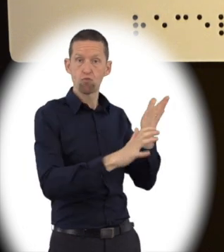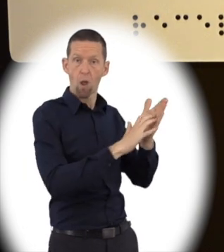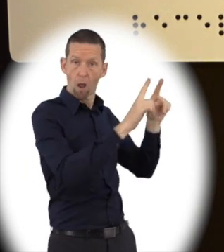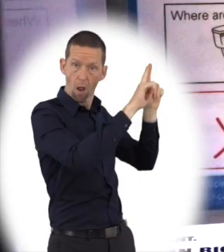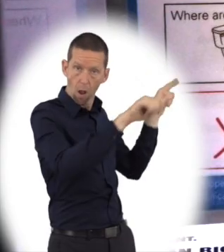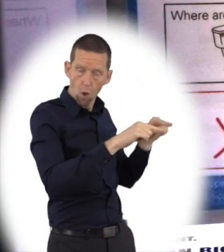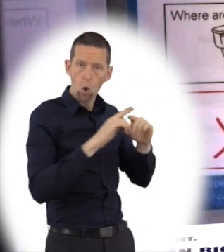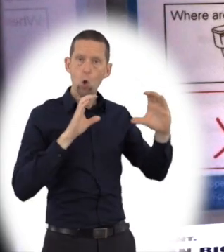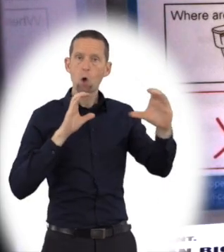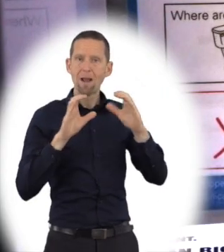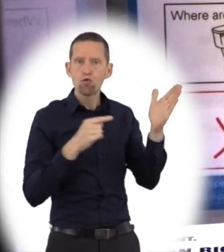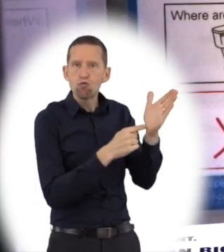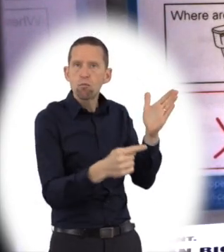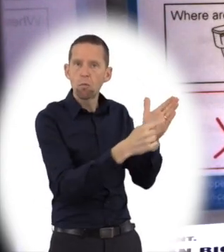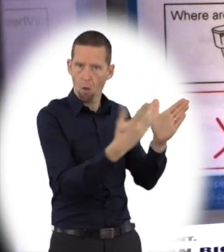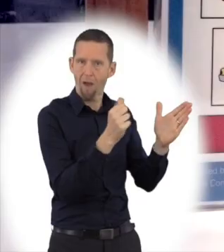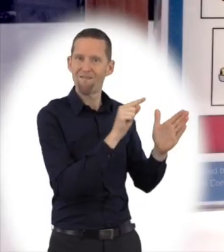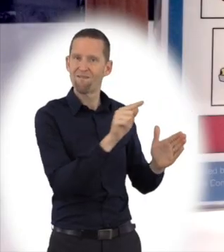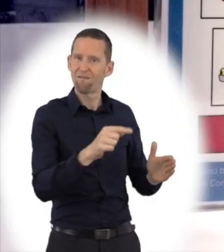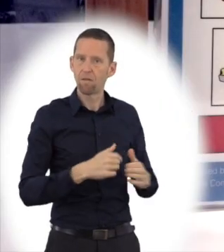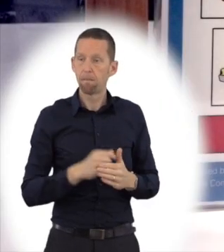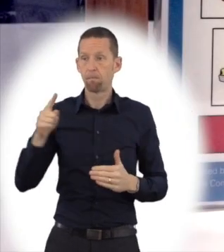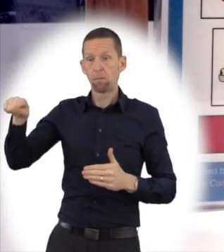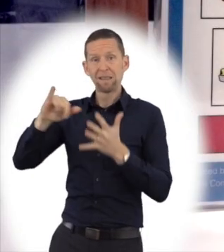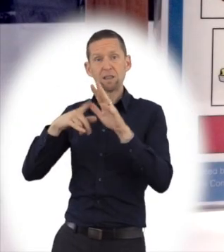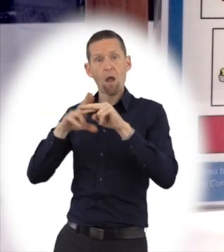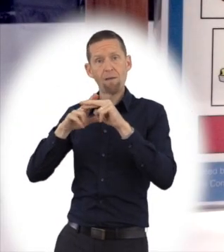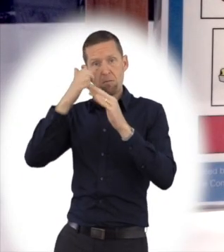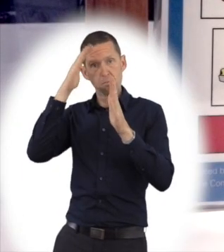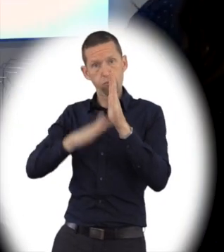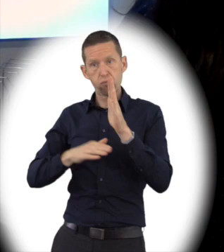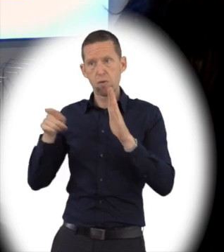and communication boards. Commission staff are trained to use these communication aids